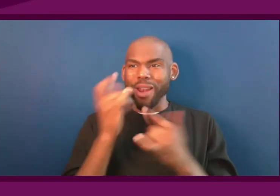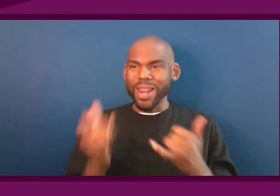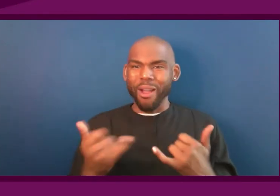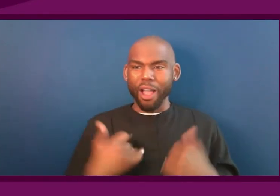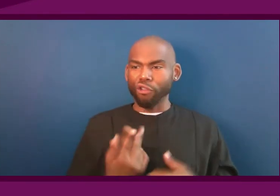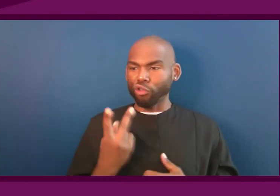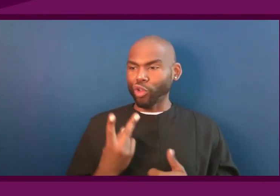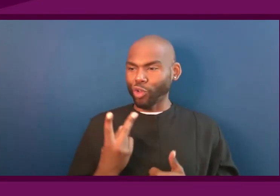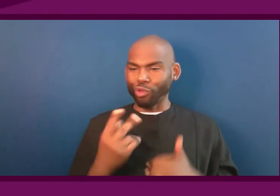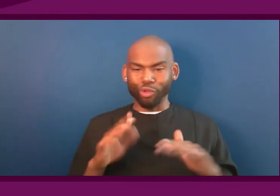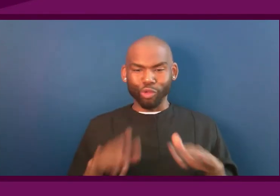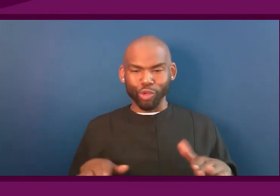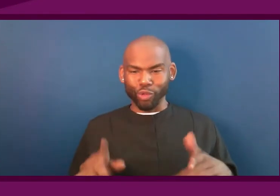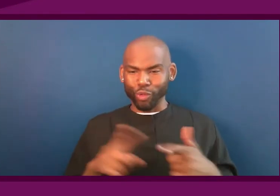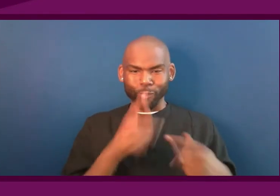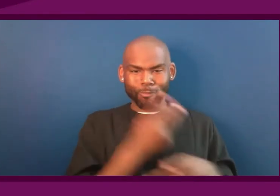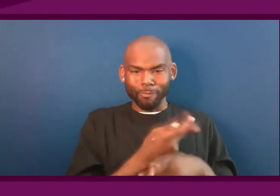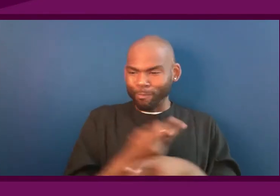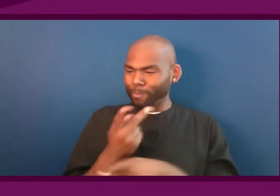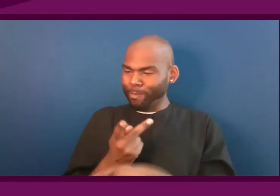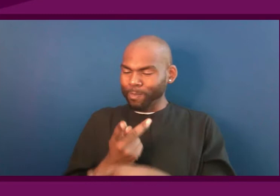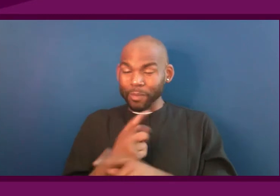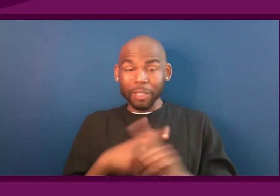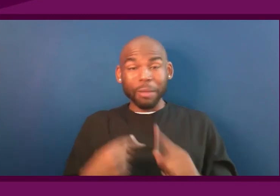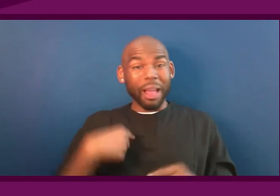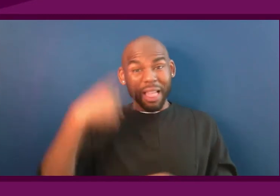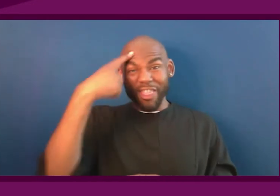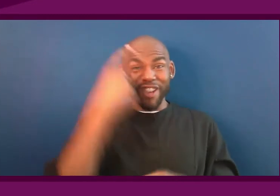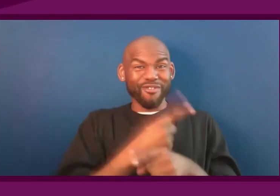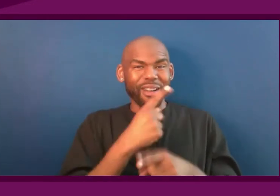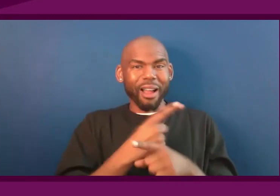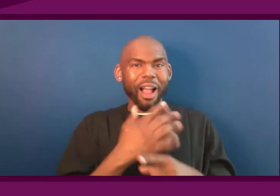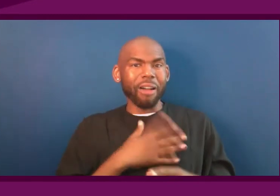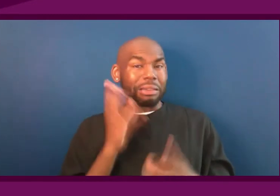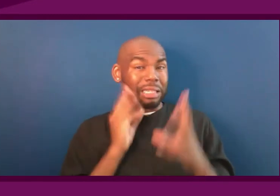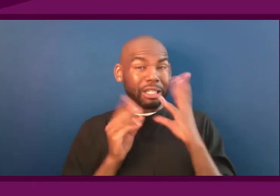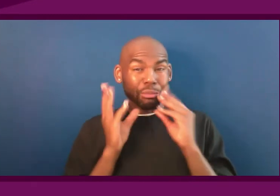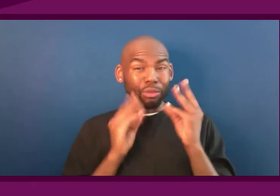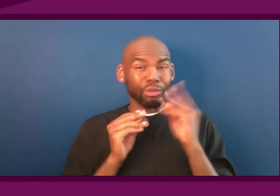corporations as they try to incorporate disability inclusion initiatives within their organizations?